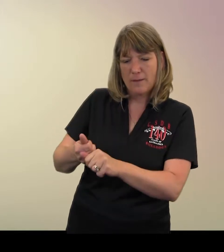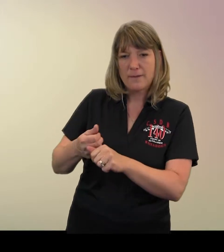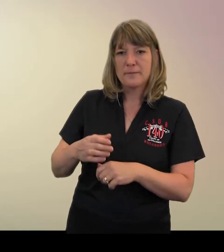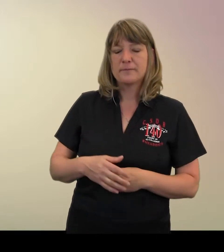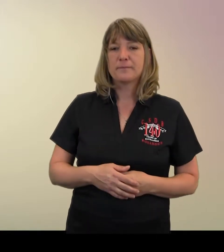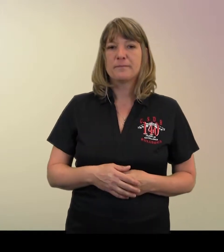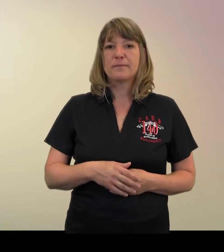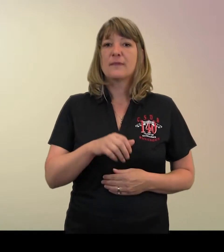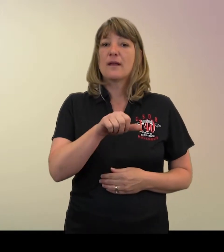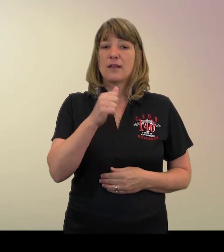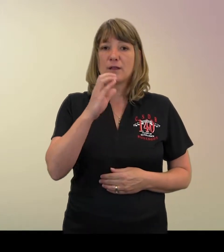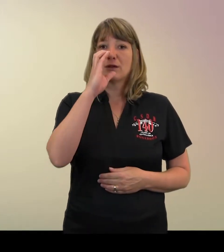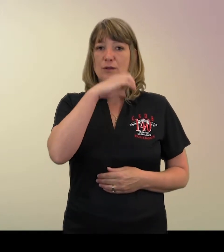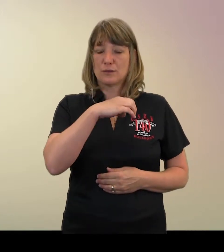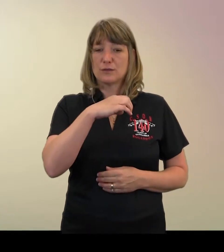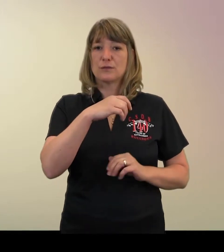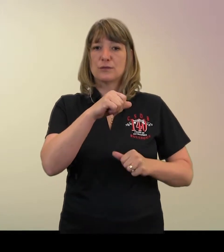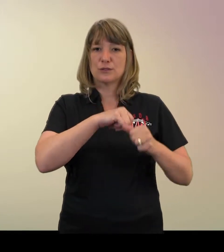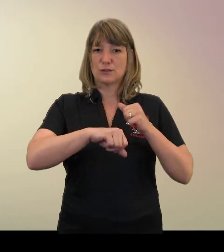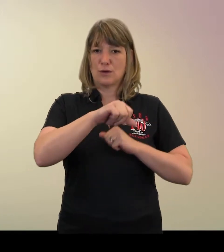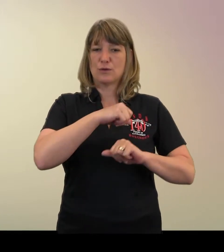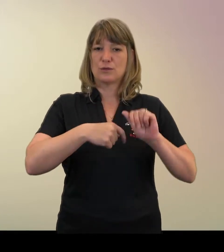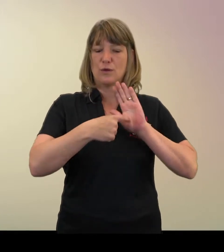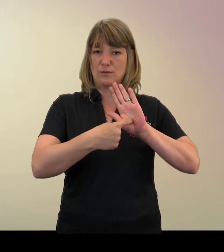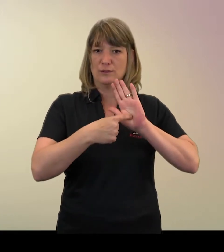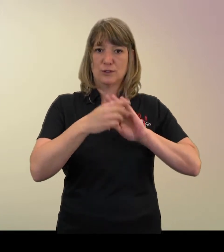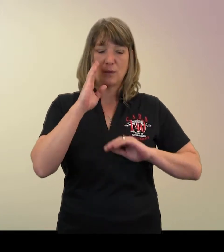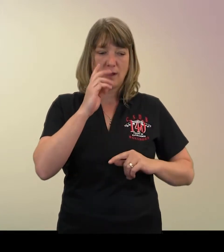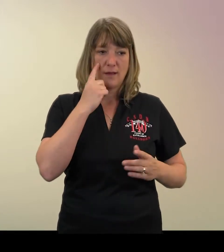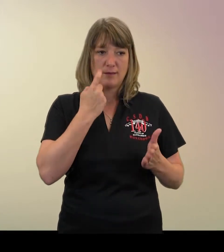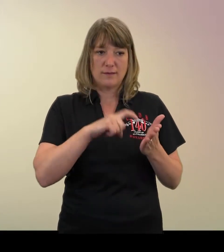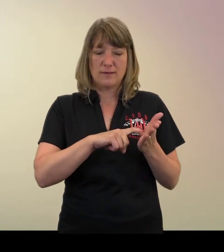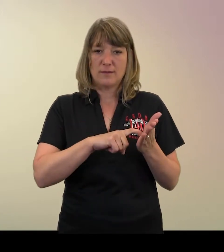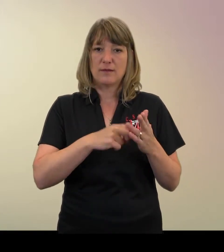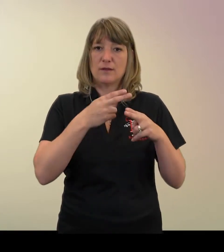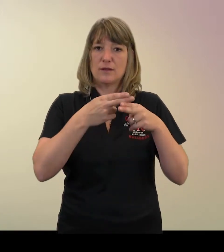Another unusual social overture, that you might sometimes see is something